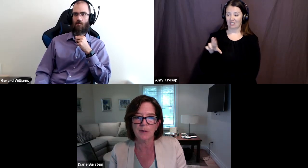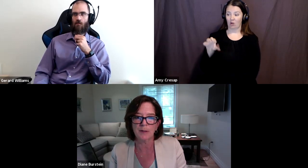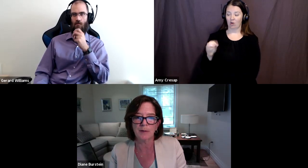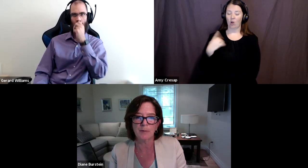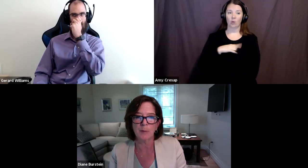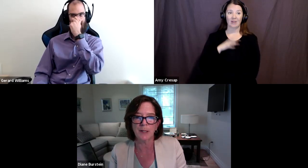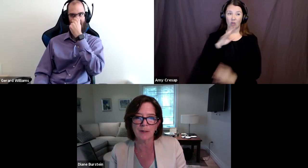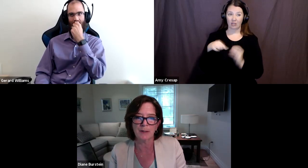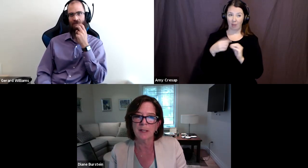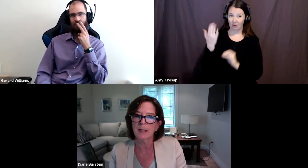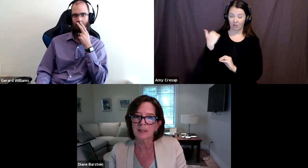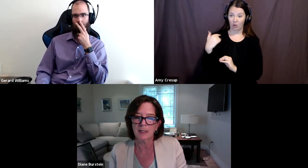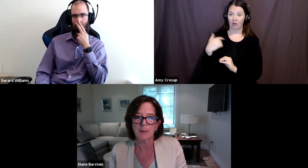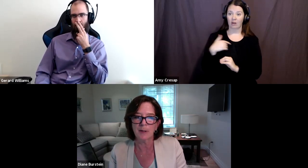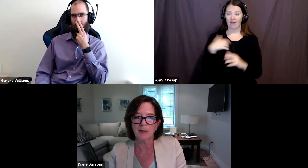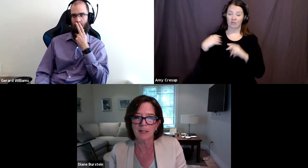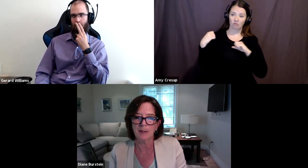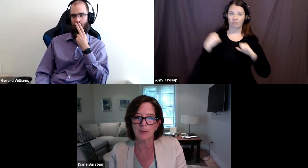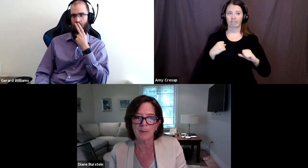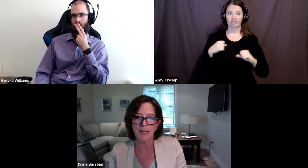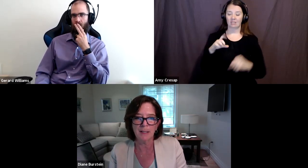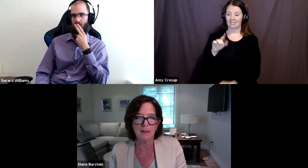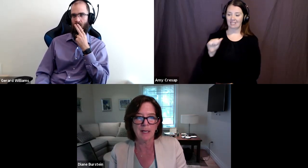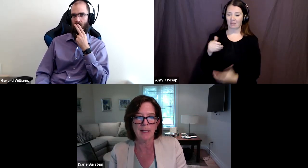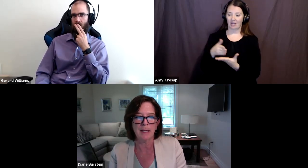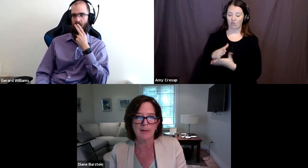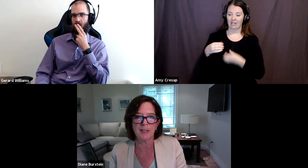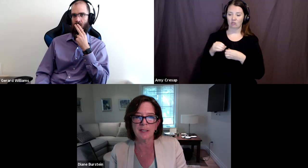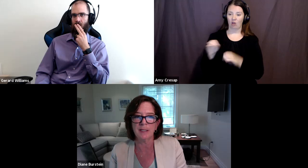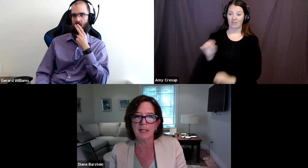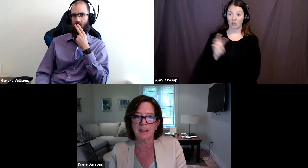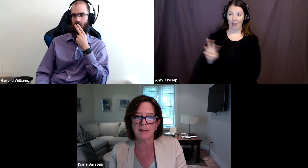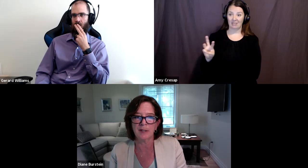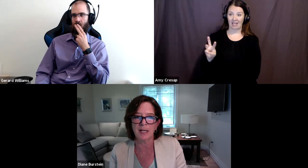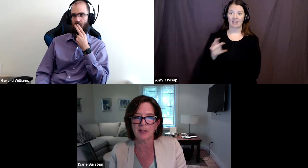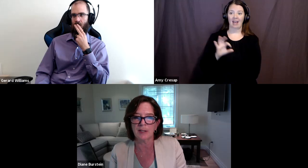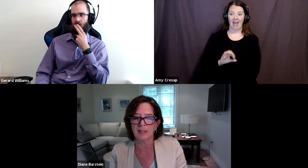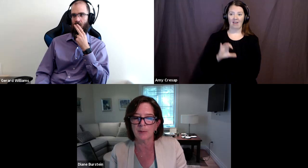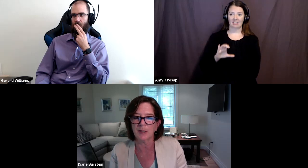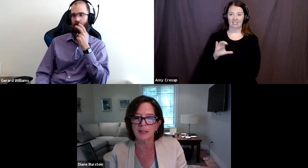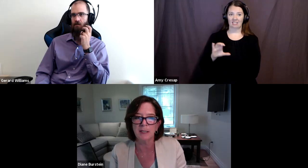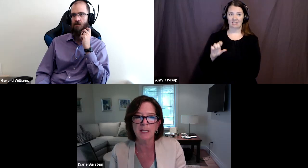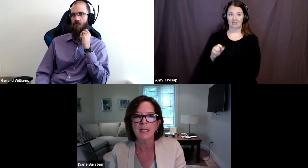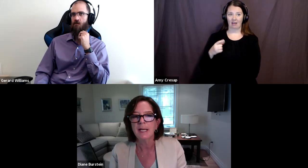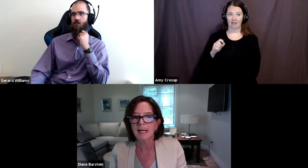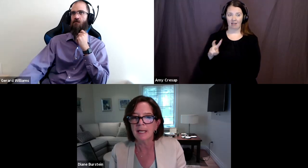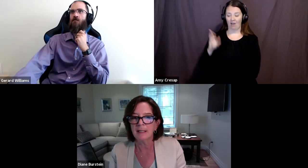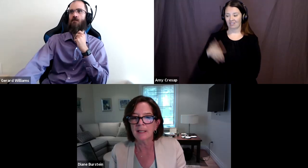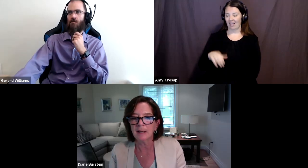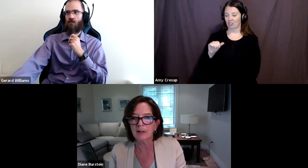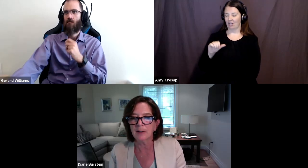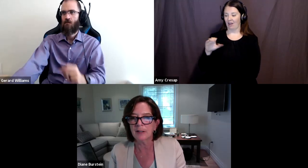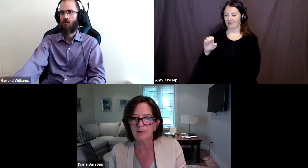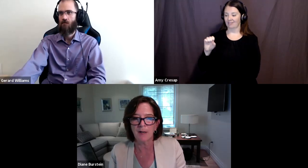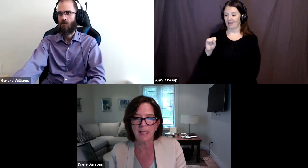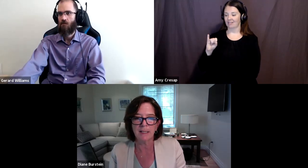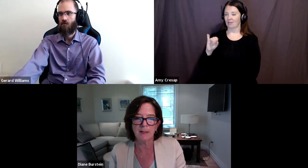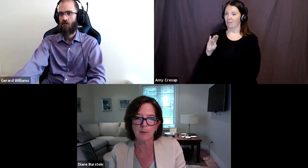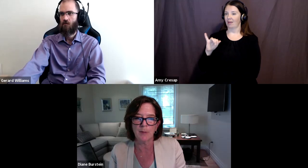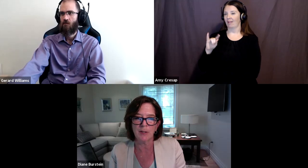There's robust disability rights webpage at FCC.gov/accessibility there you can find information